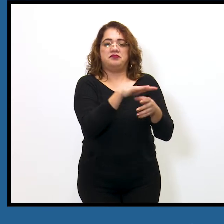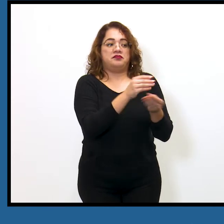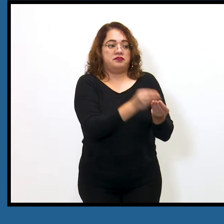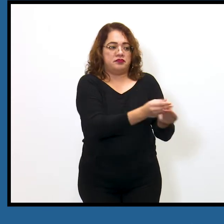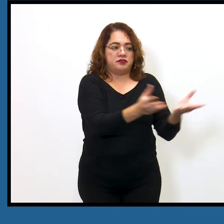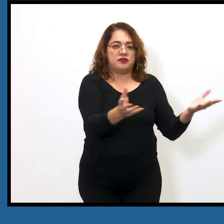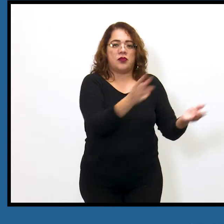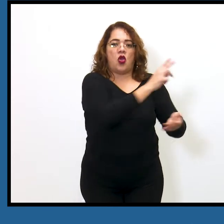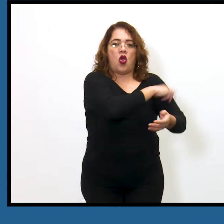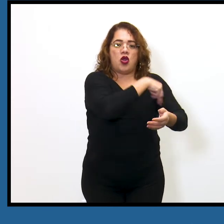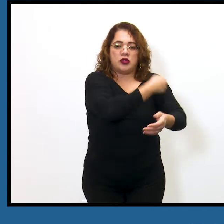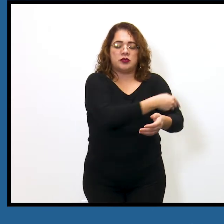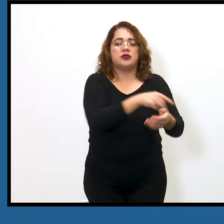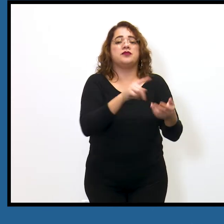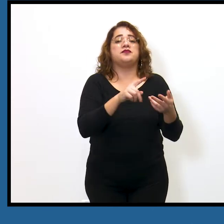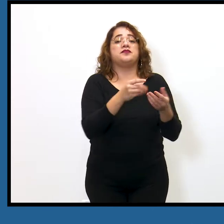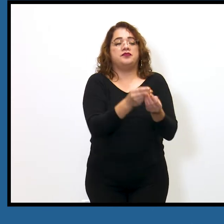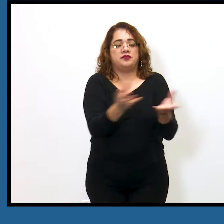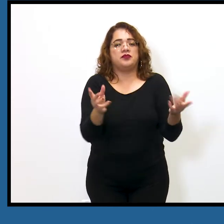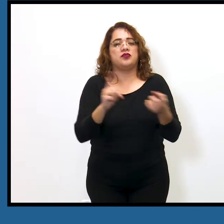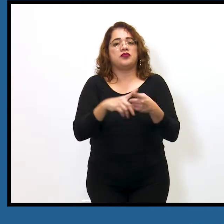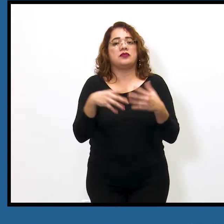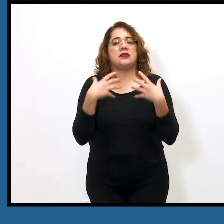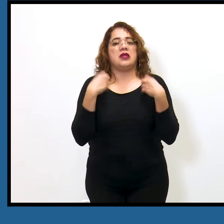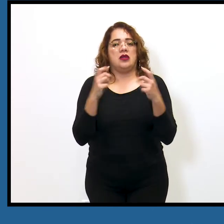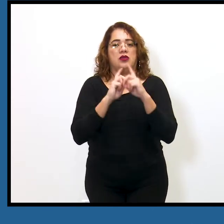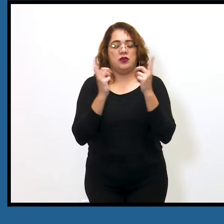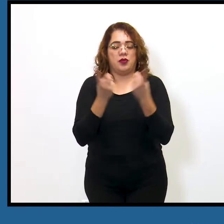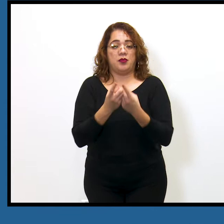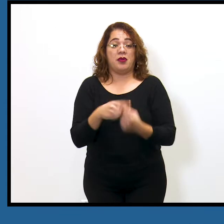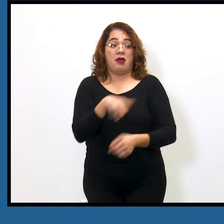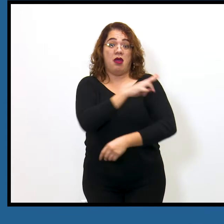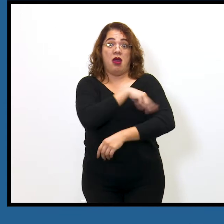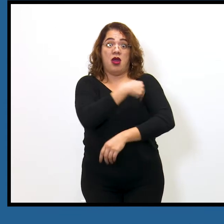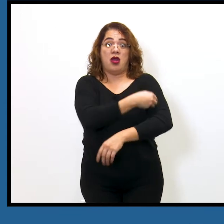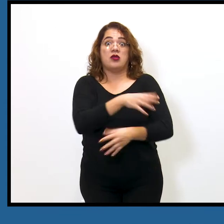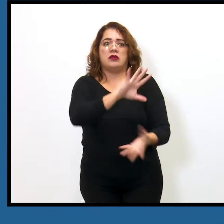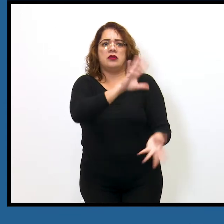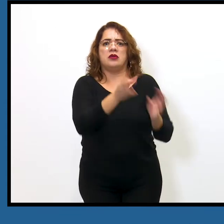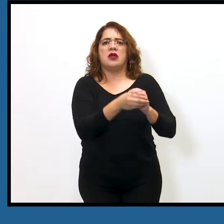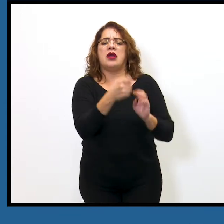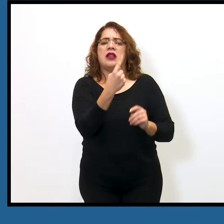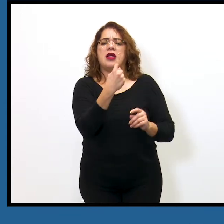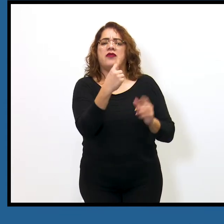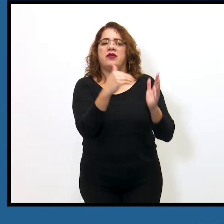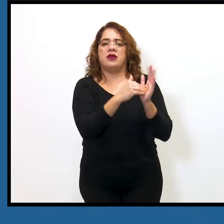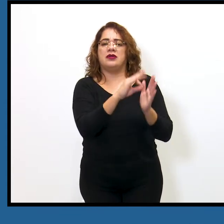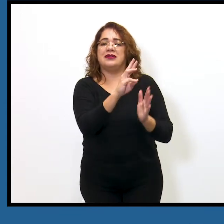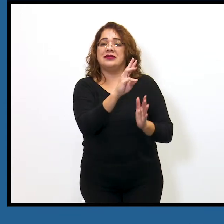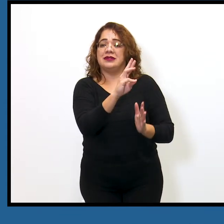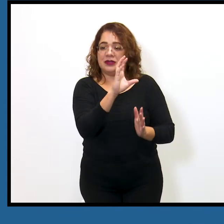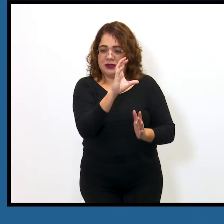the health department. So the area hospitals the total was 11,600 and the health department